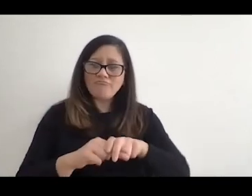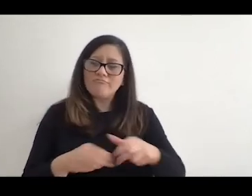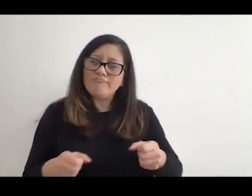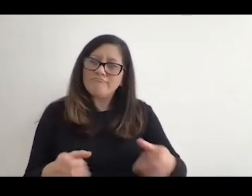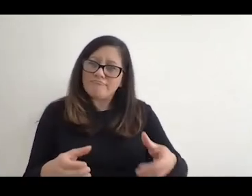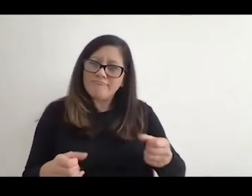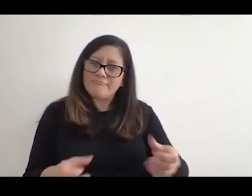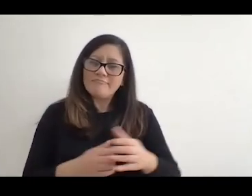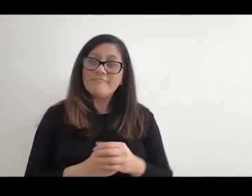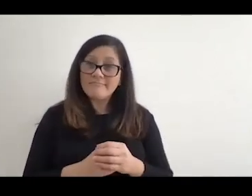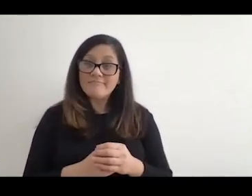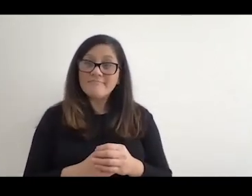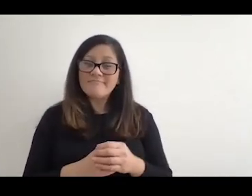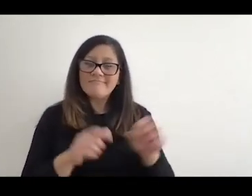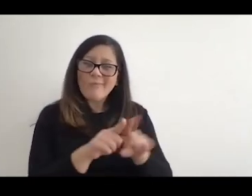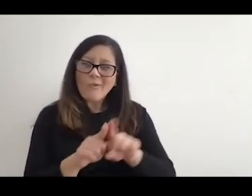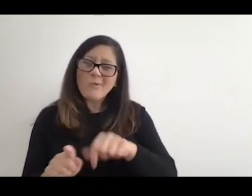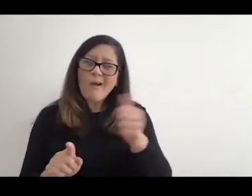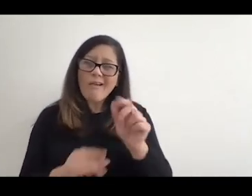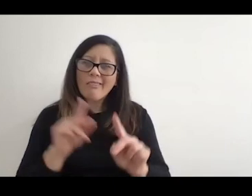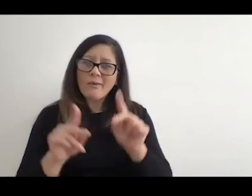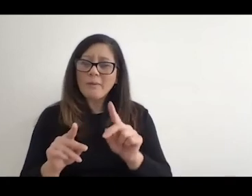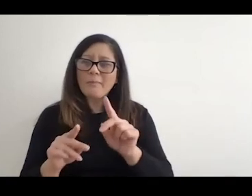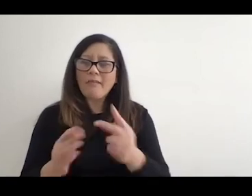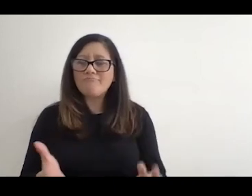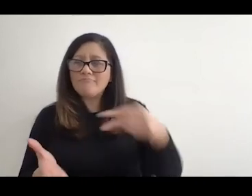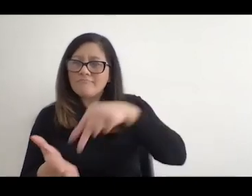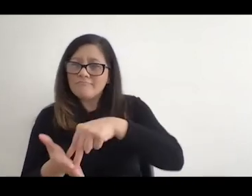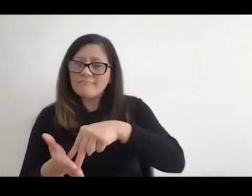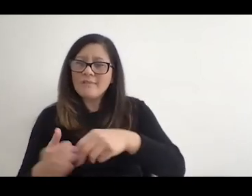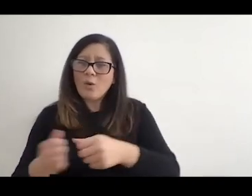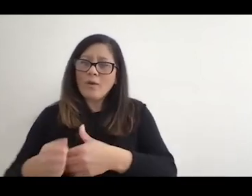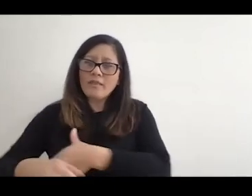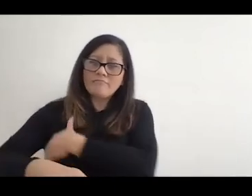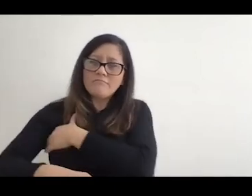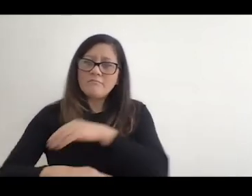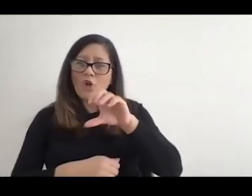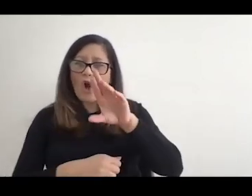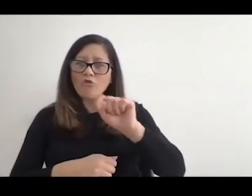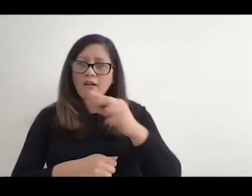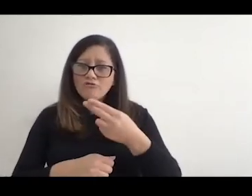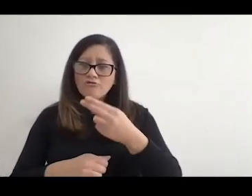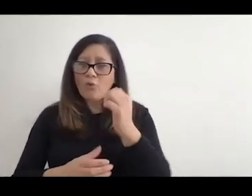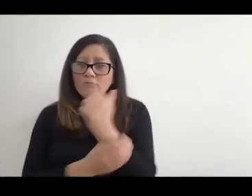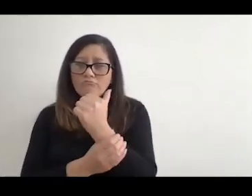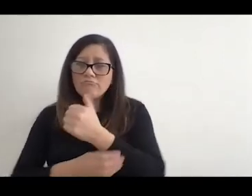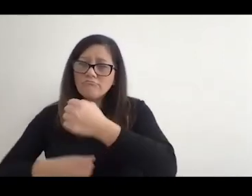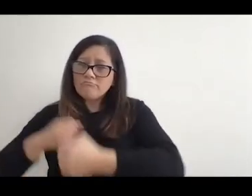wheelchairs when needed for maybe longer distances days when they're feeling weak. They don't need to tell us why they're using their wheelchairs.